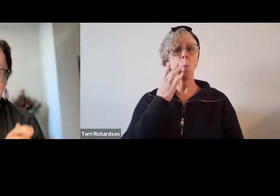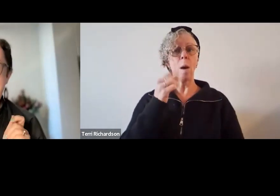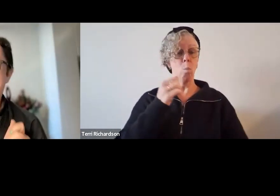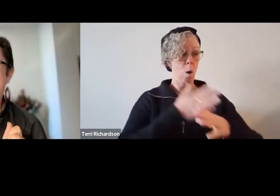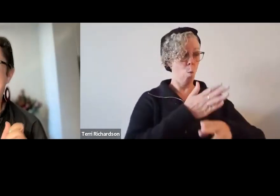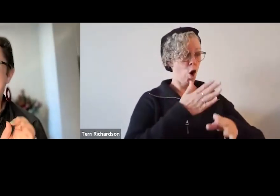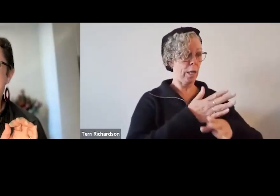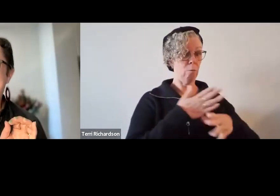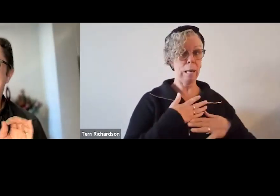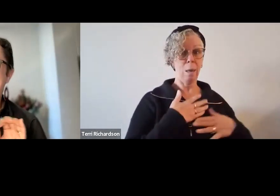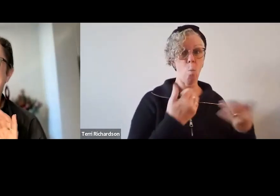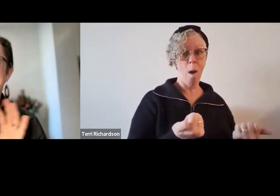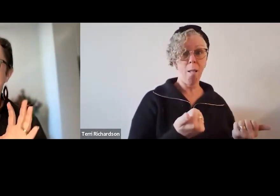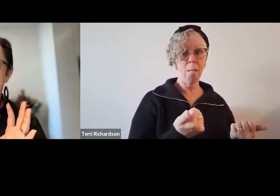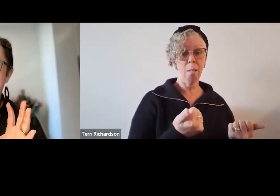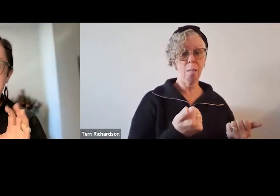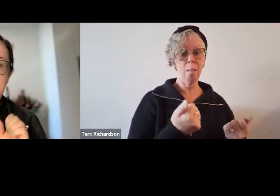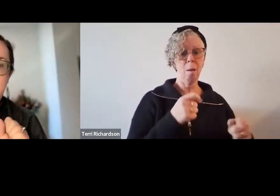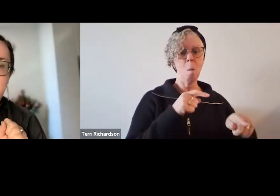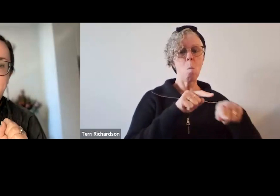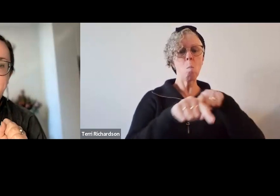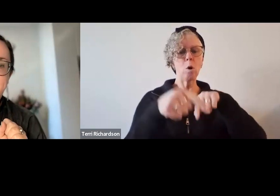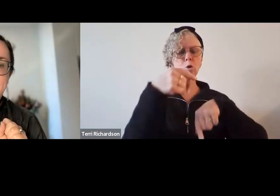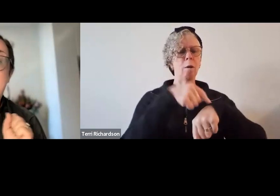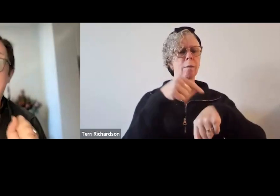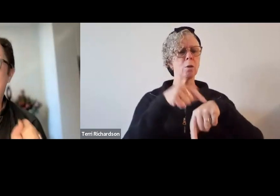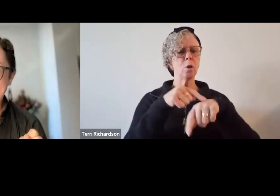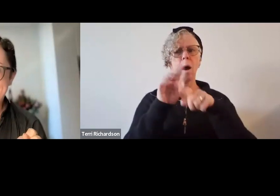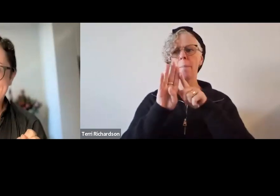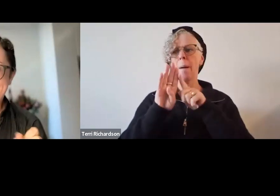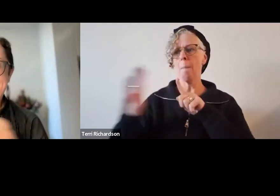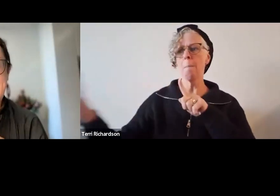our boards are usually much harder work than